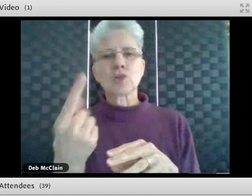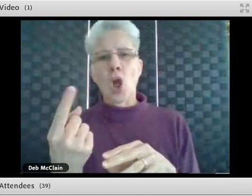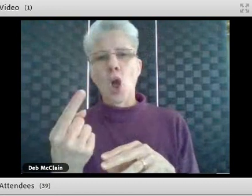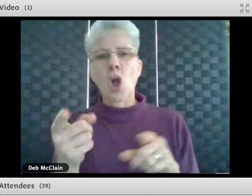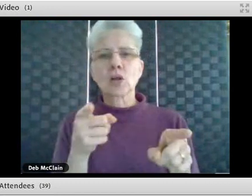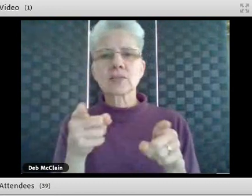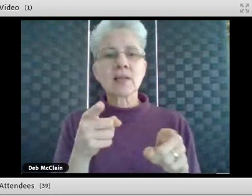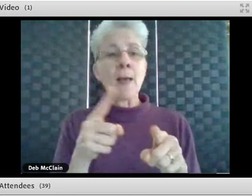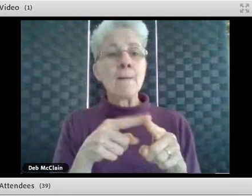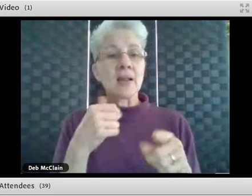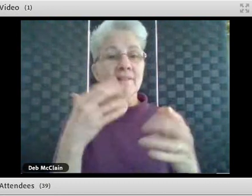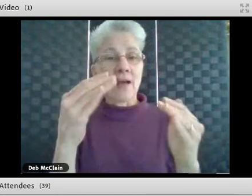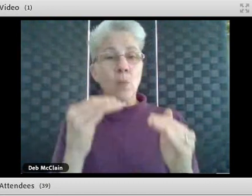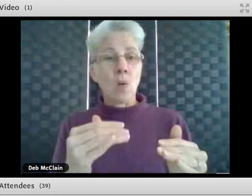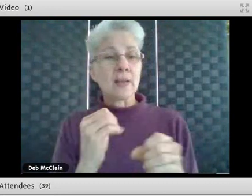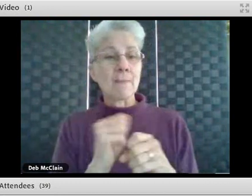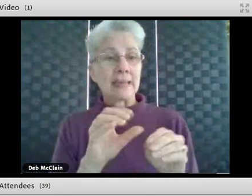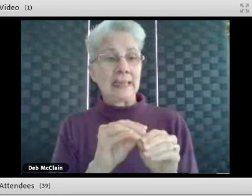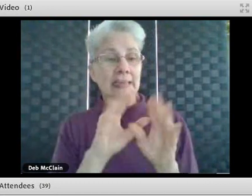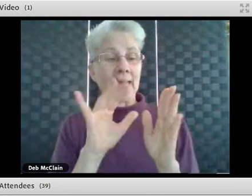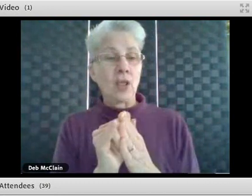but if I wanted to make it clear that "Sweet Valley High"